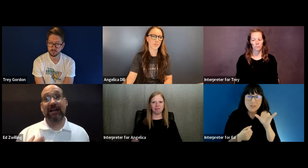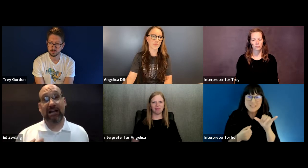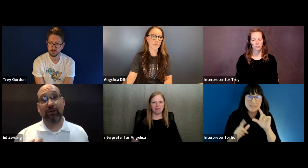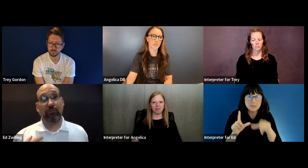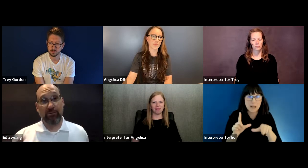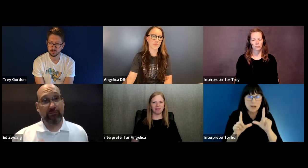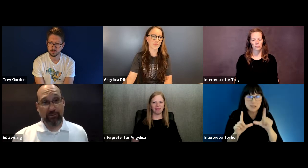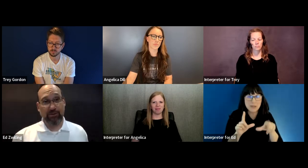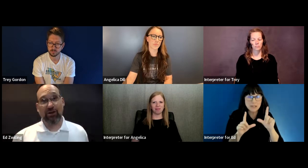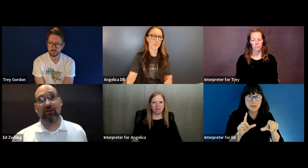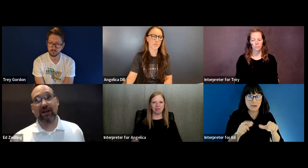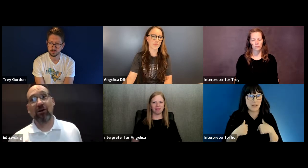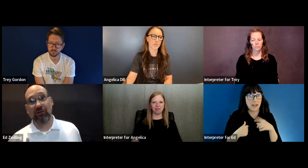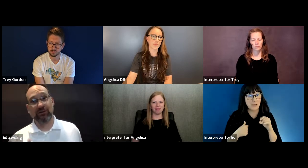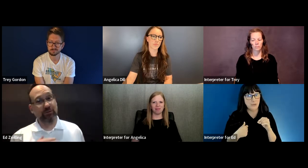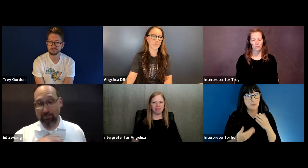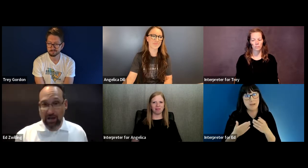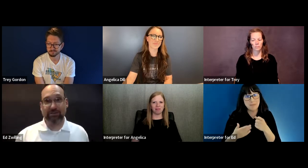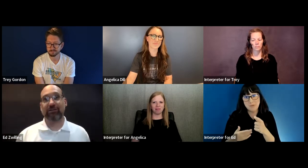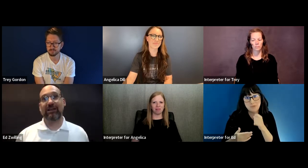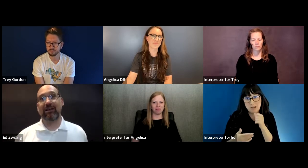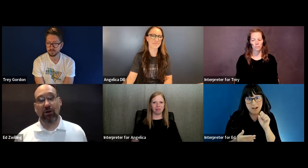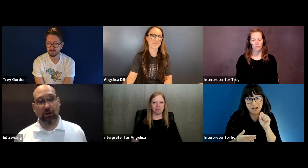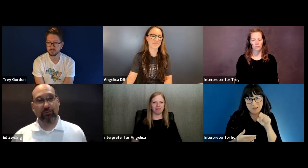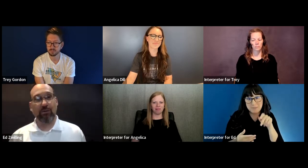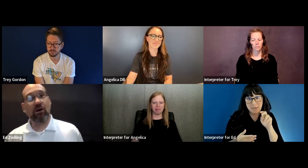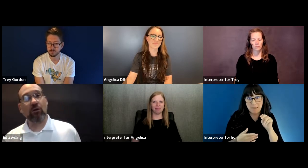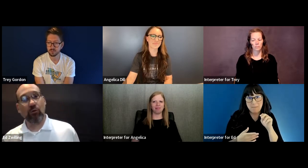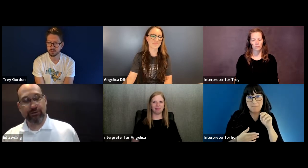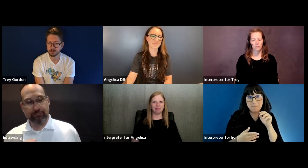i do maybe maybe you're not on that call list but i'm constantly getting calls about my car warranty